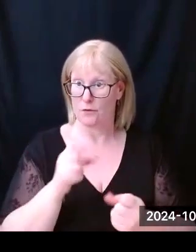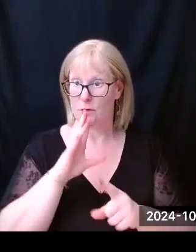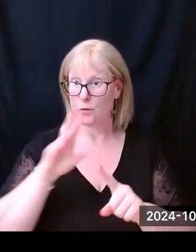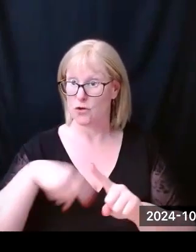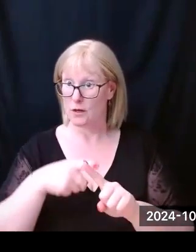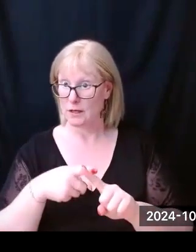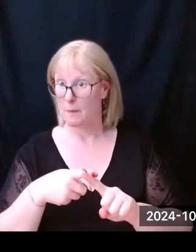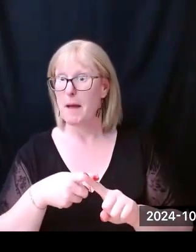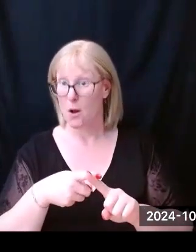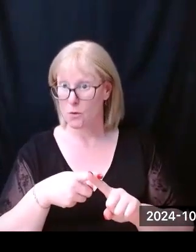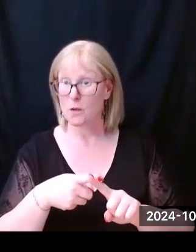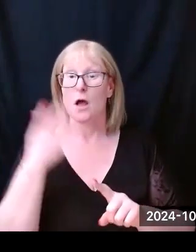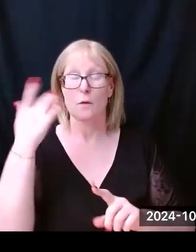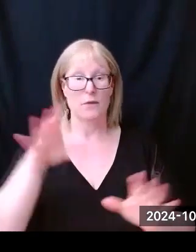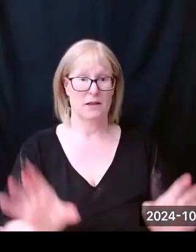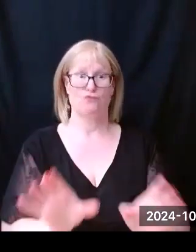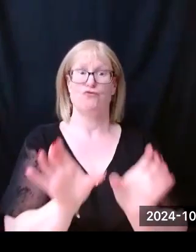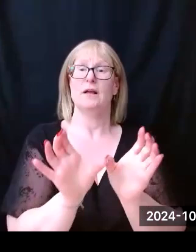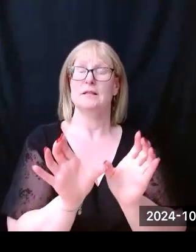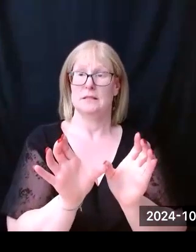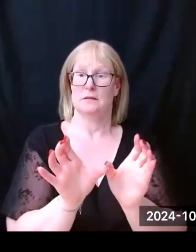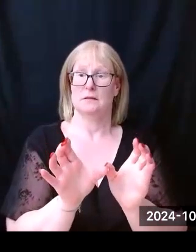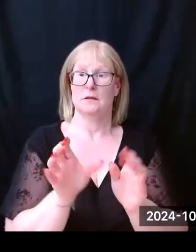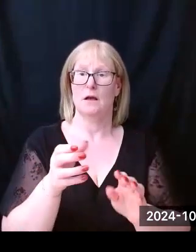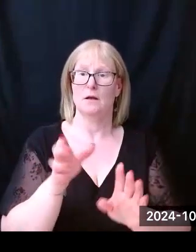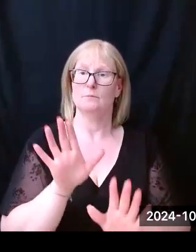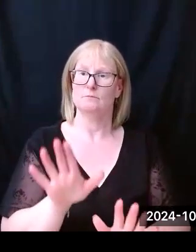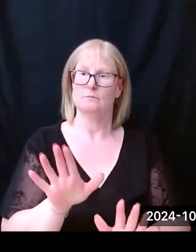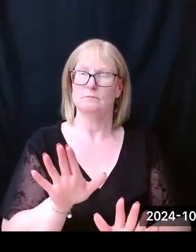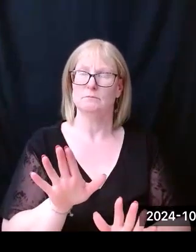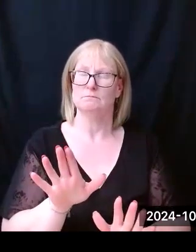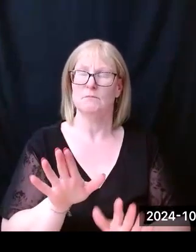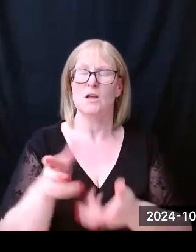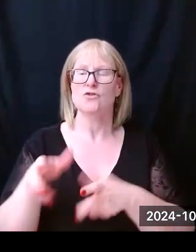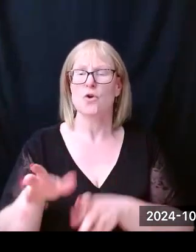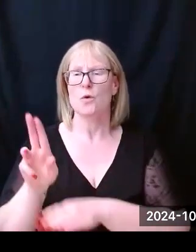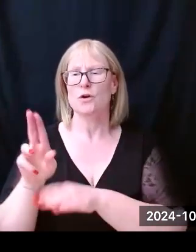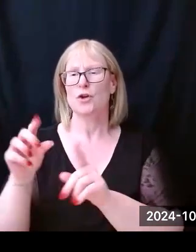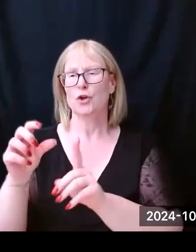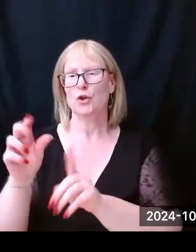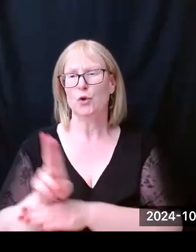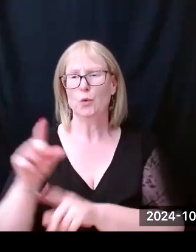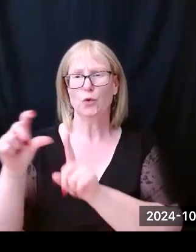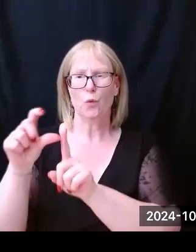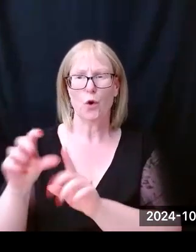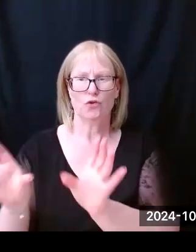Although I would try to reframe from the term crisis because kids have always had behavioral health needs.